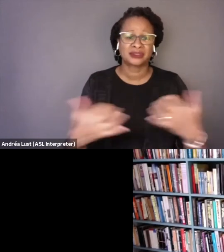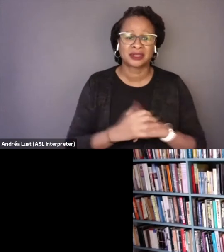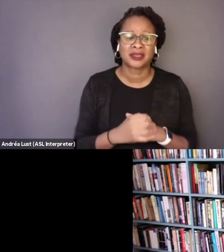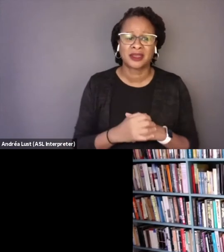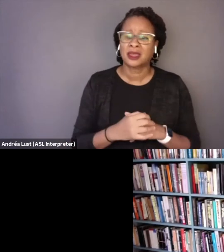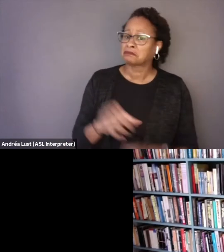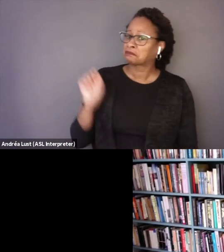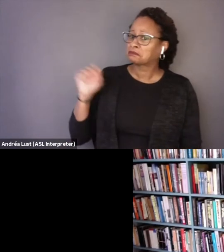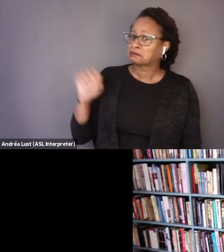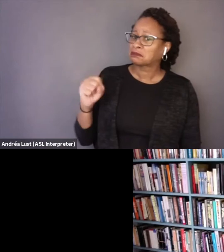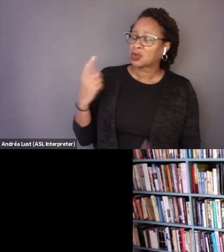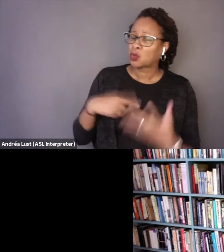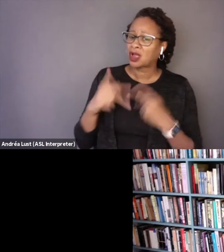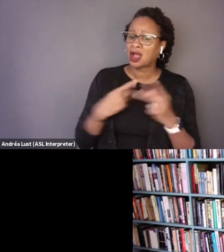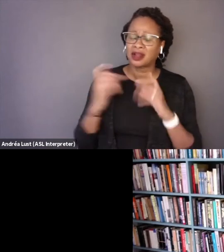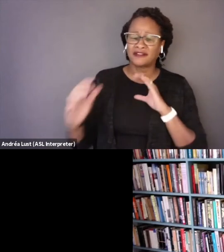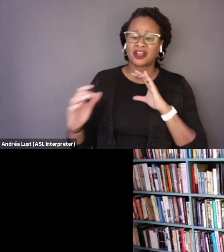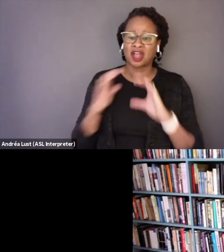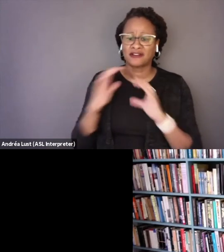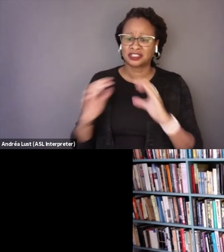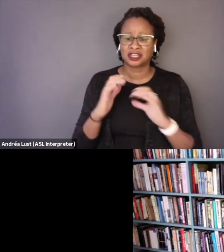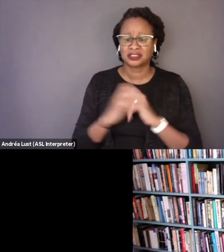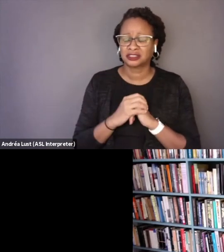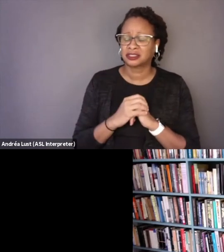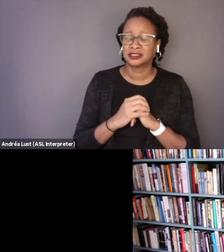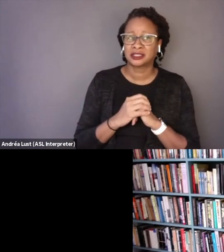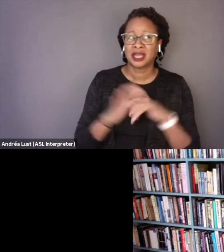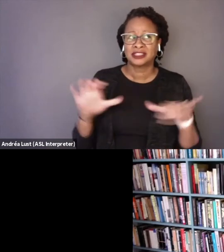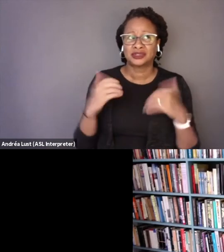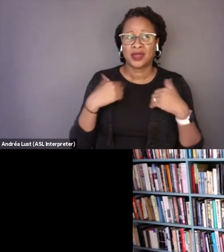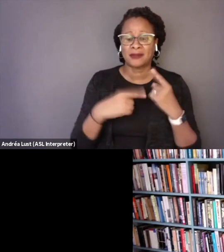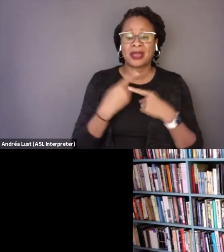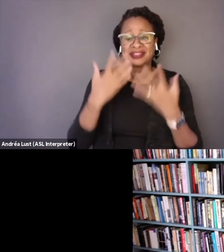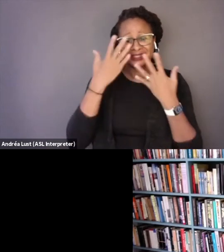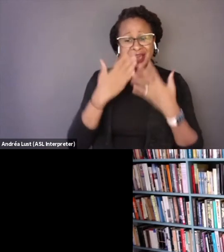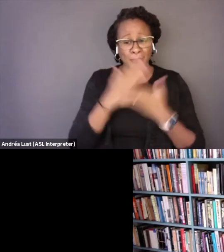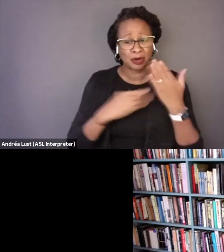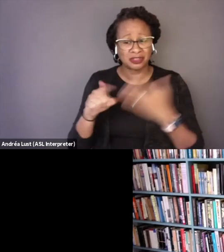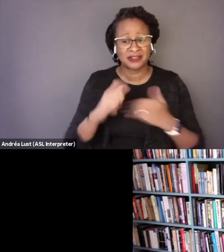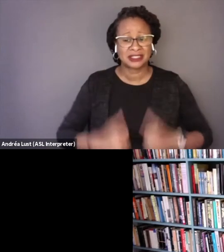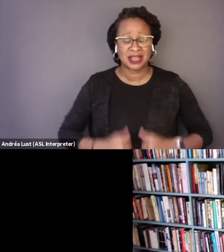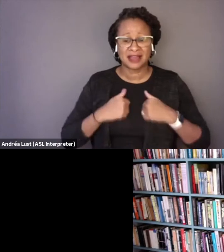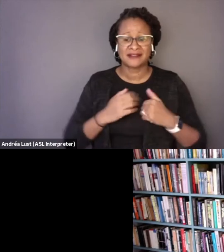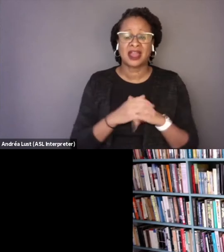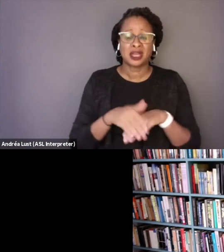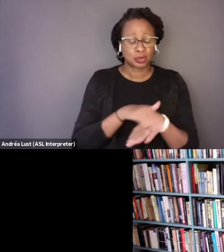about the sadder side of his life? I mean, you gradually bring us up to that point